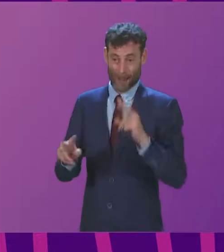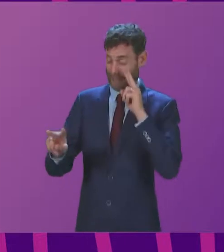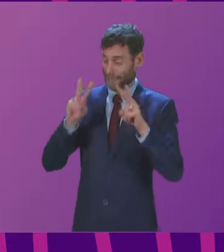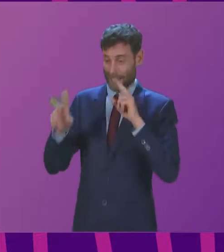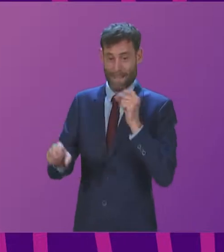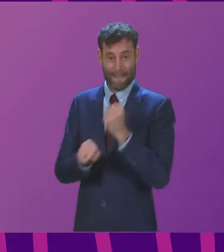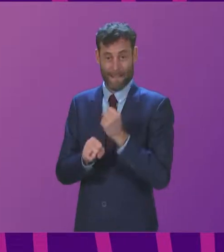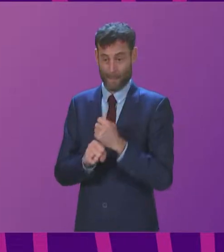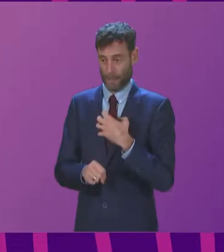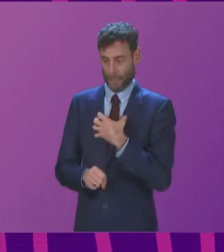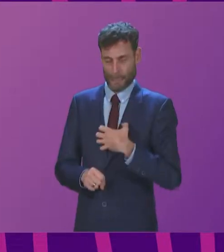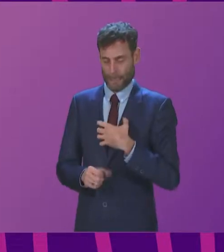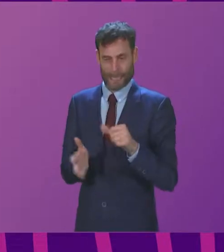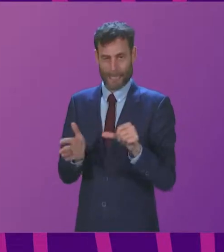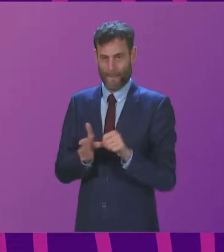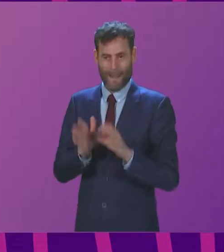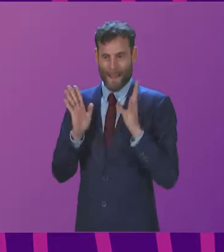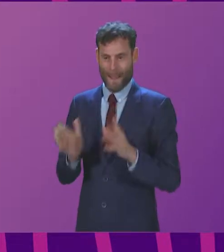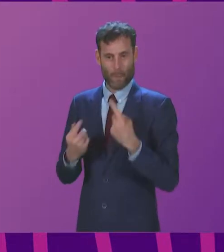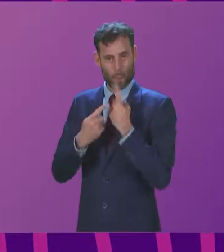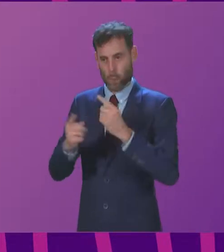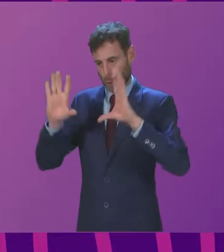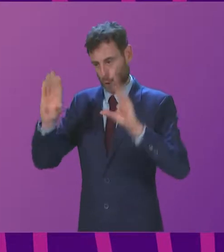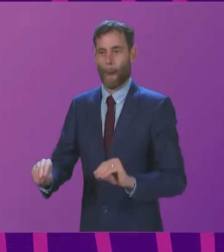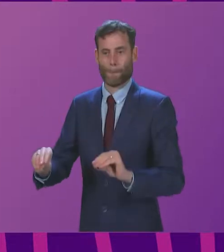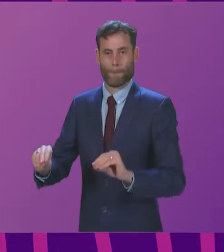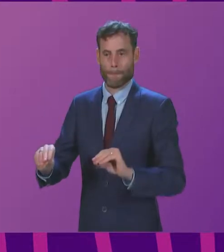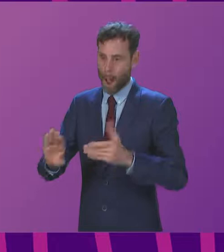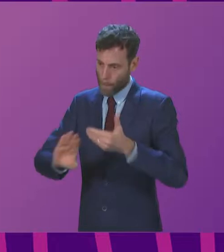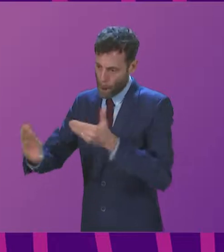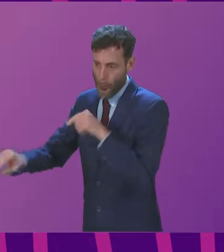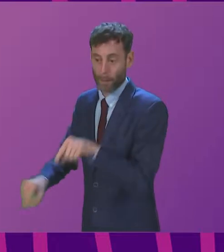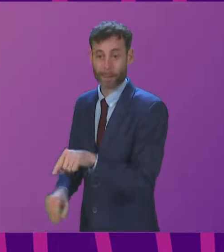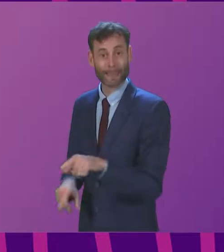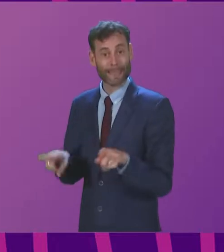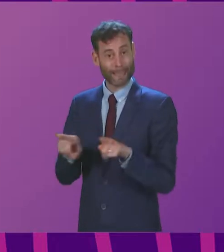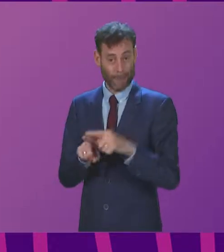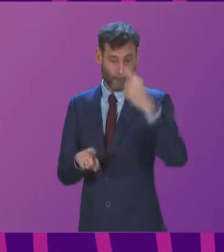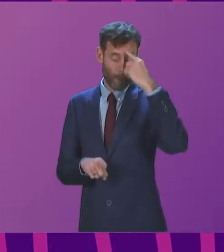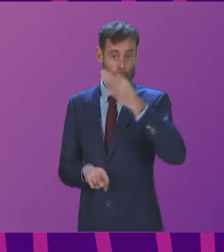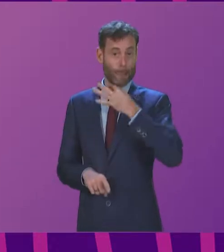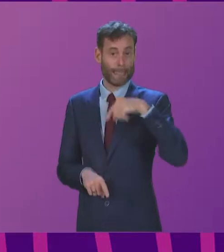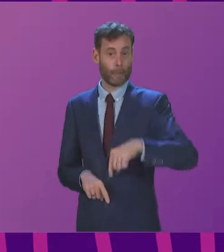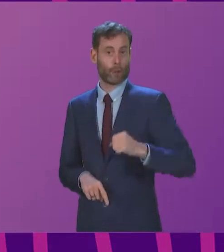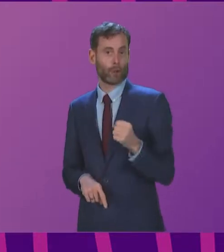really difficult and invidious decisions. That is also true here, in Scotland. While, thankfully,